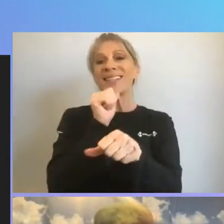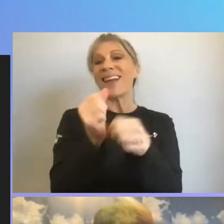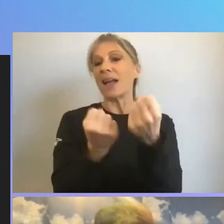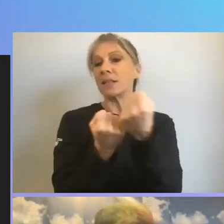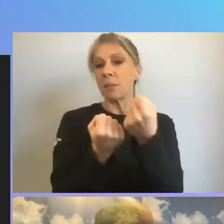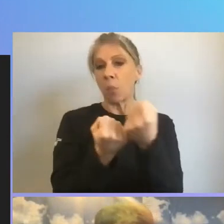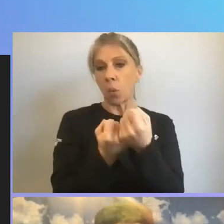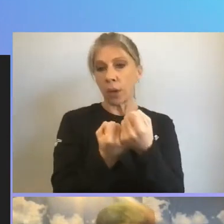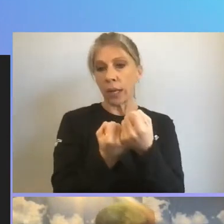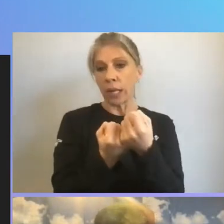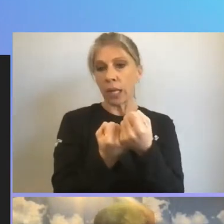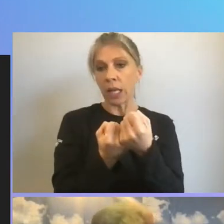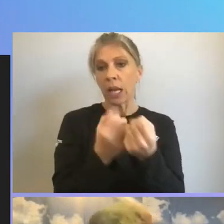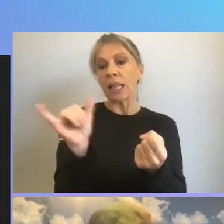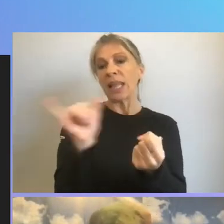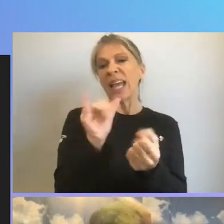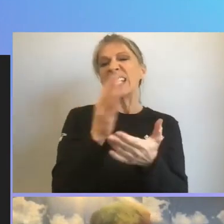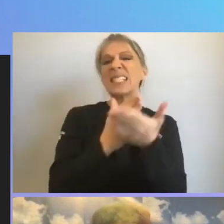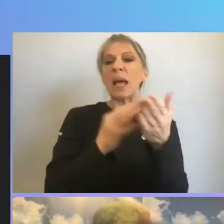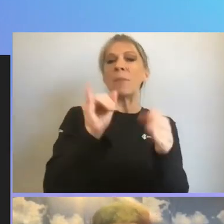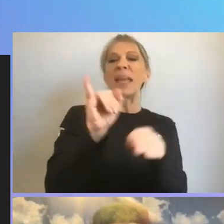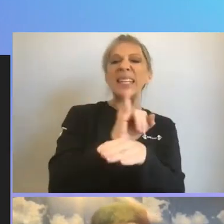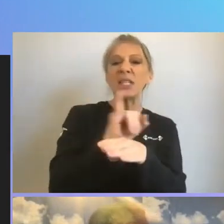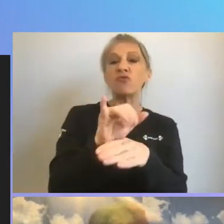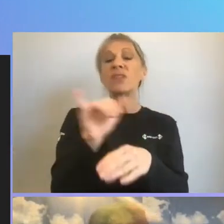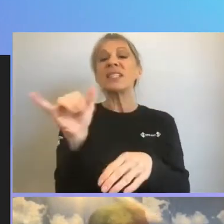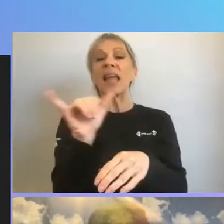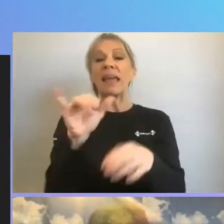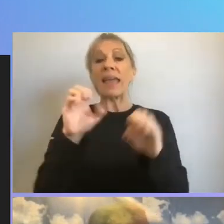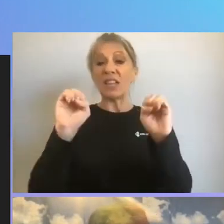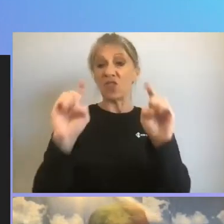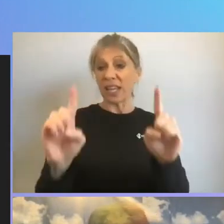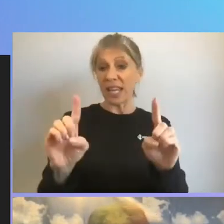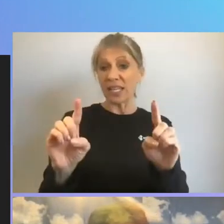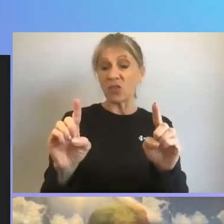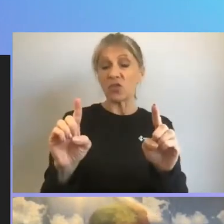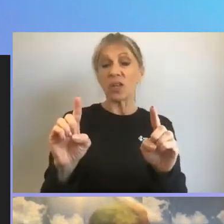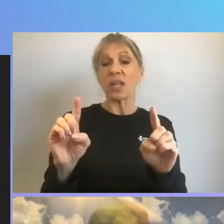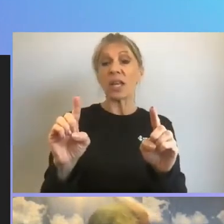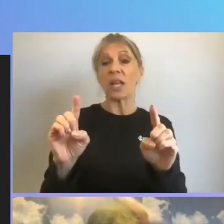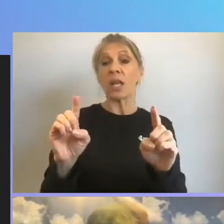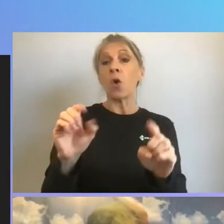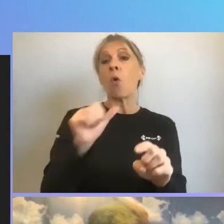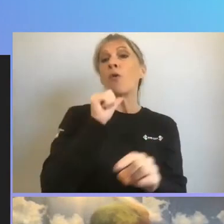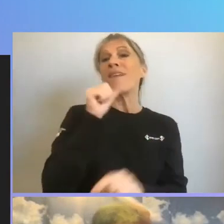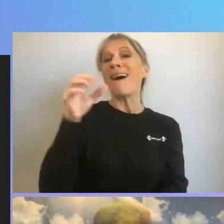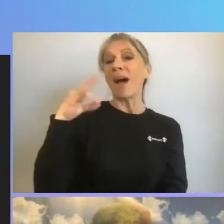like, um, some industries like education or, or, uh, nonprofit